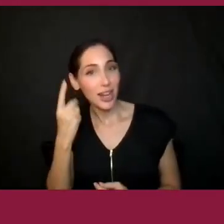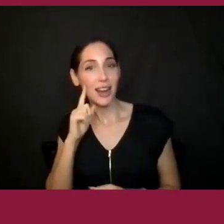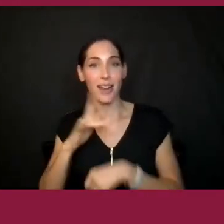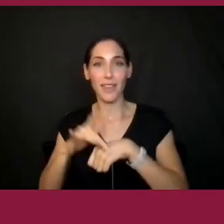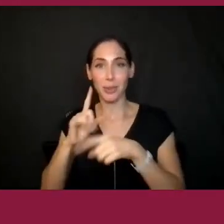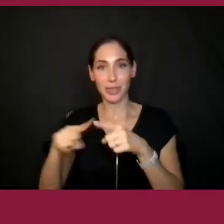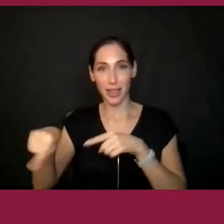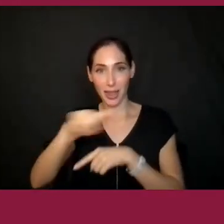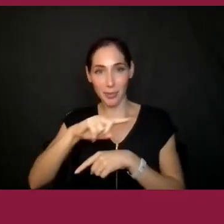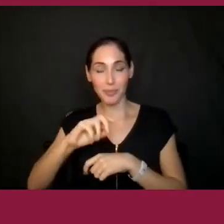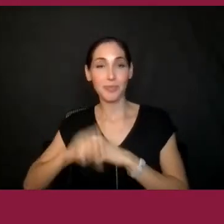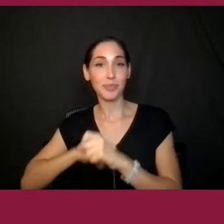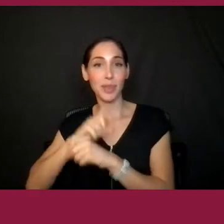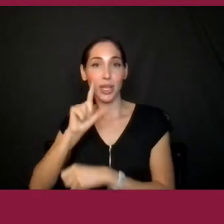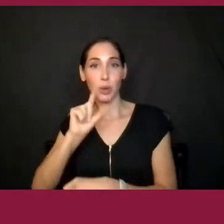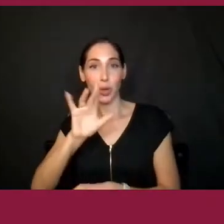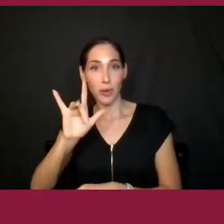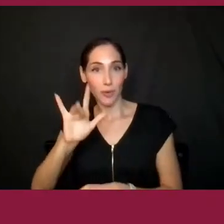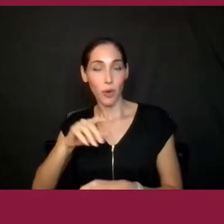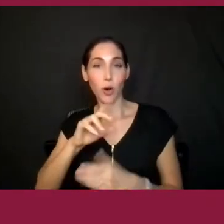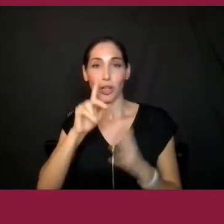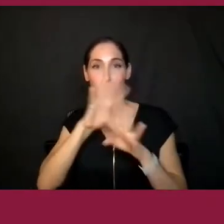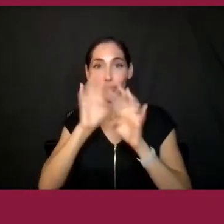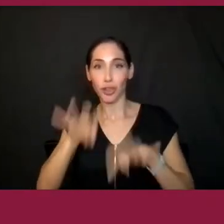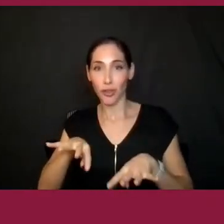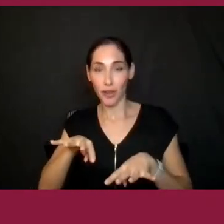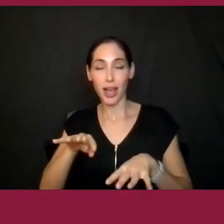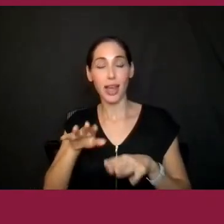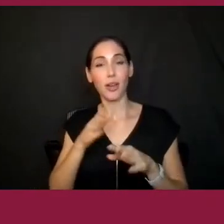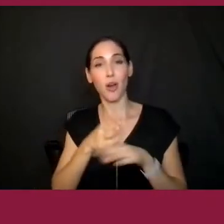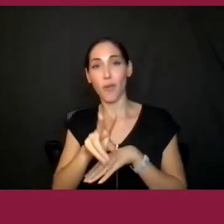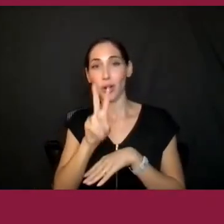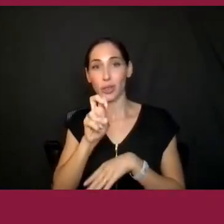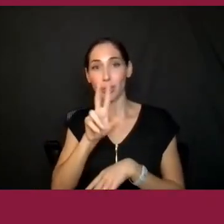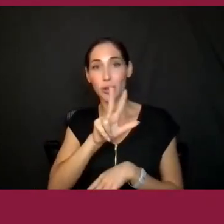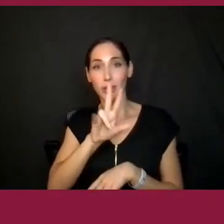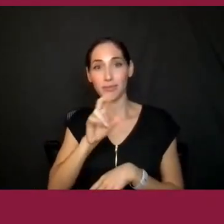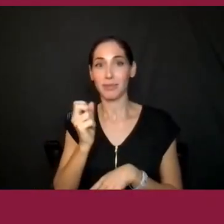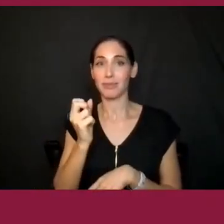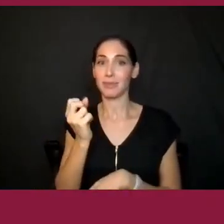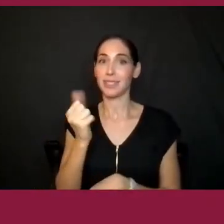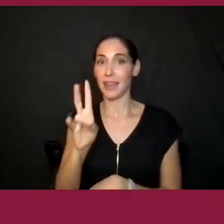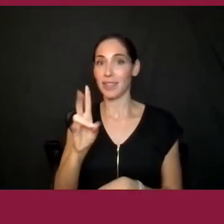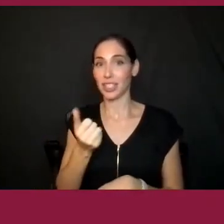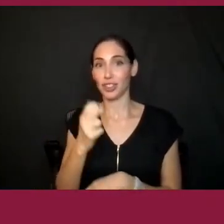A 2024 Gallup poll surveyed 2,317 Gen Z students and found that 68%